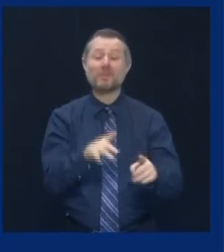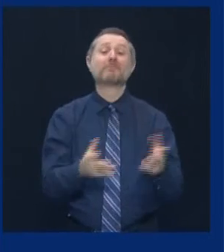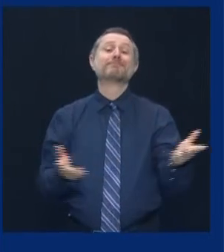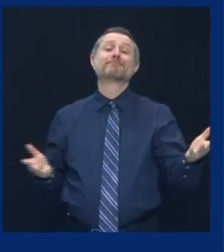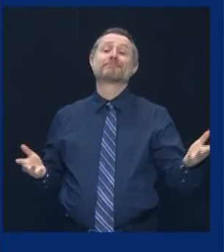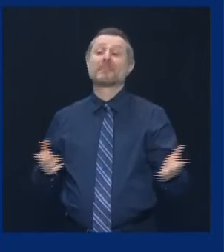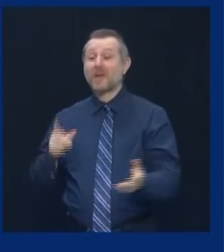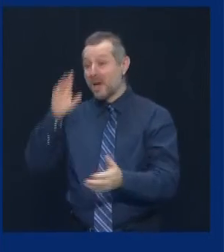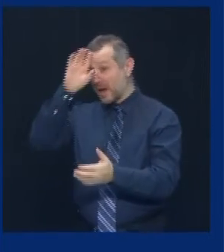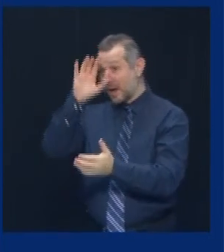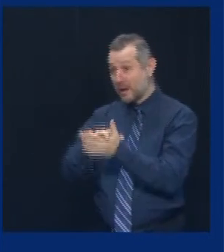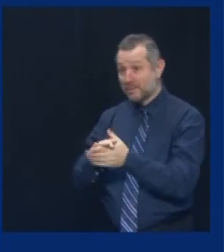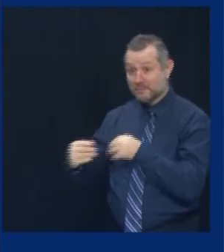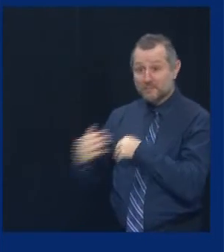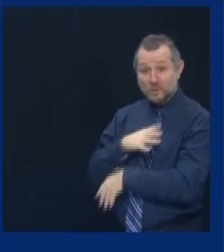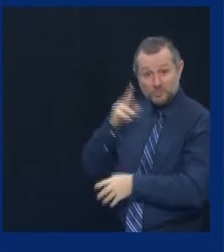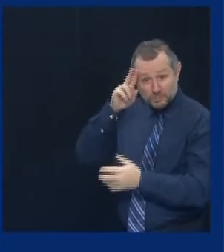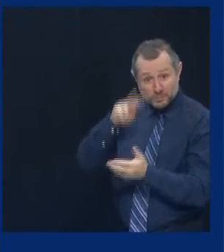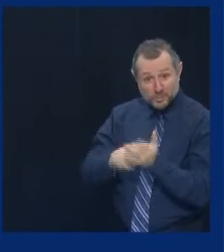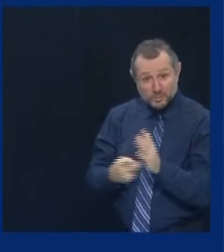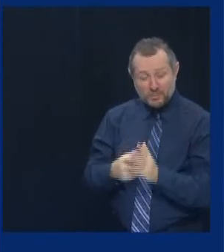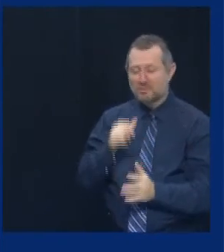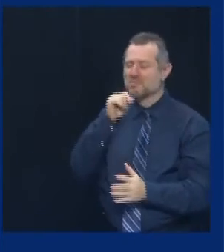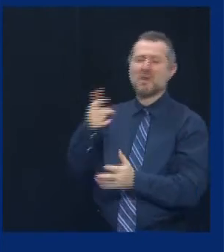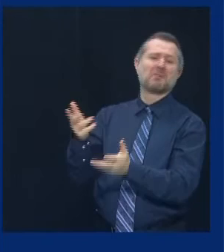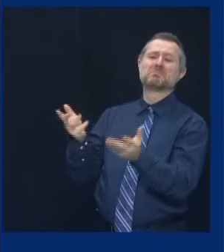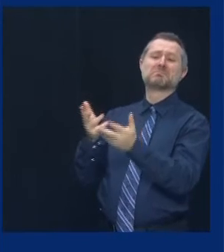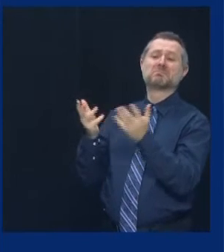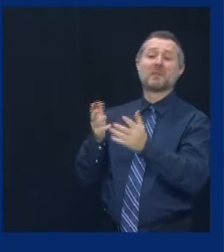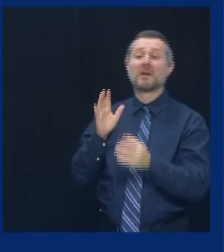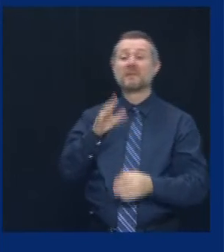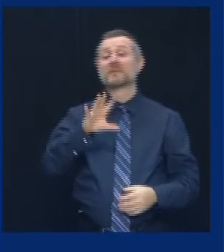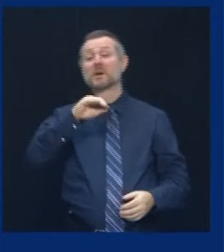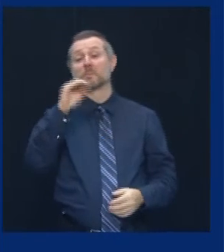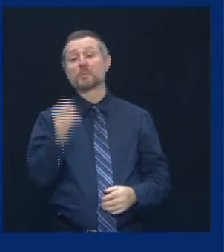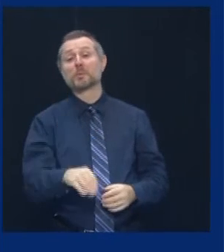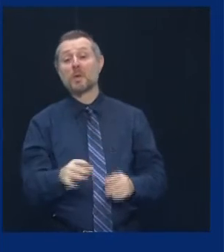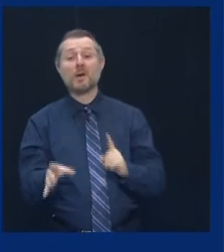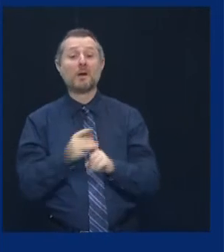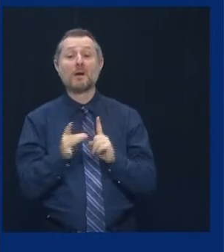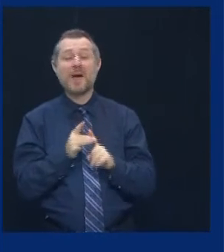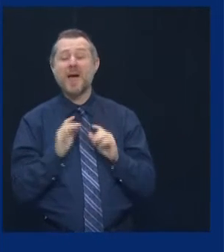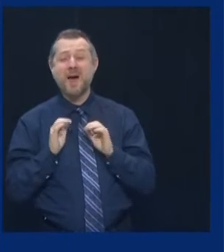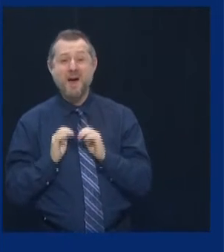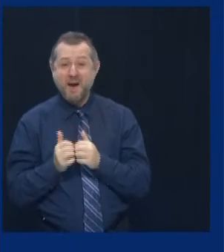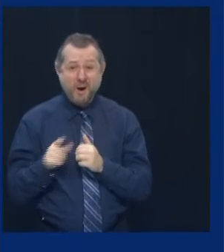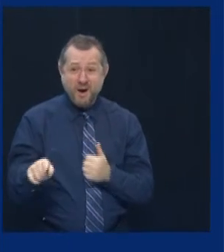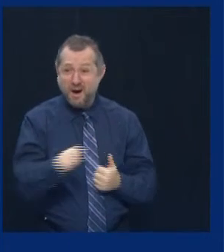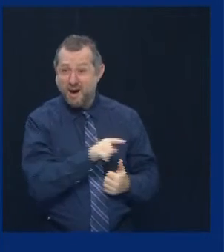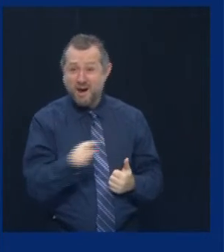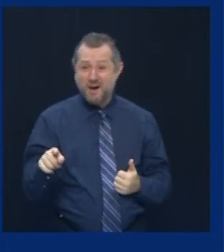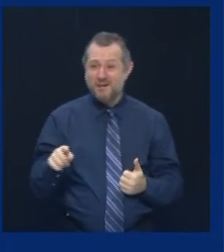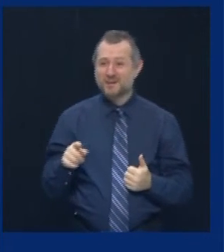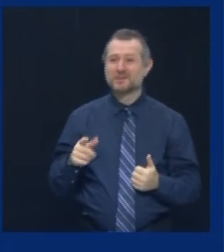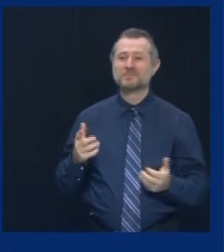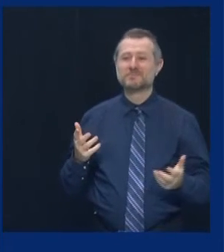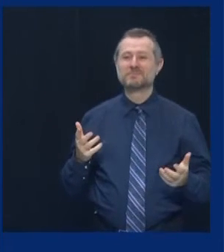YOUR HUSBAND IS NOT GOING TO INFECT YOU PURPOSEFULLY.